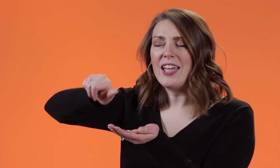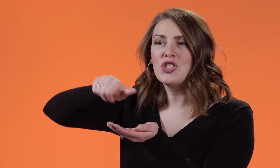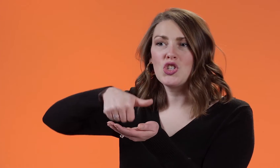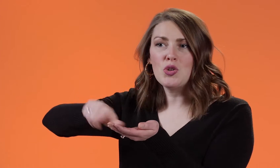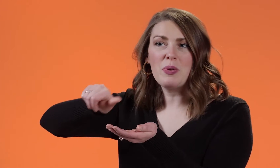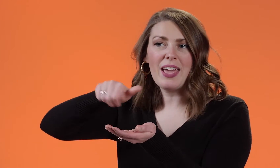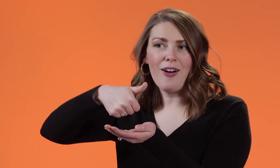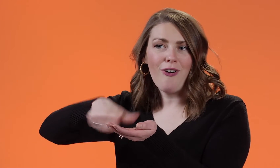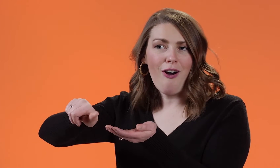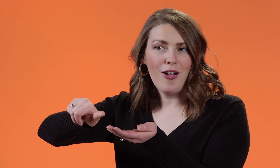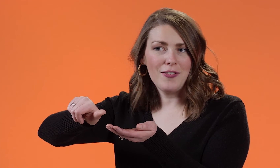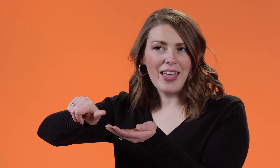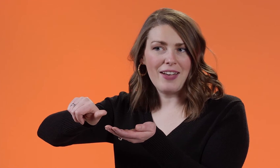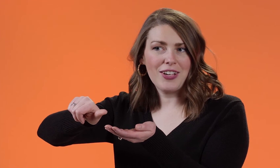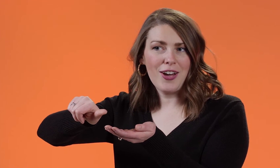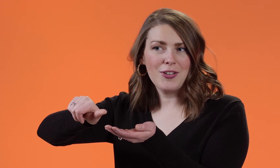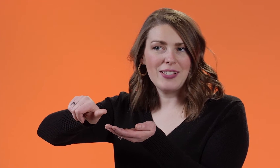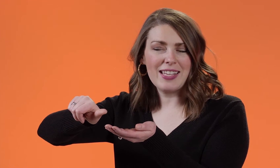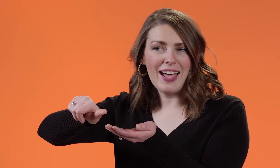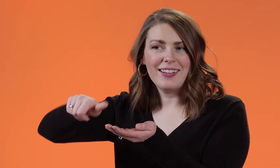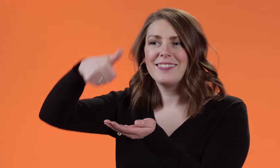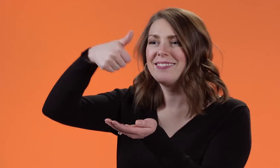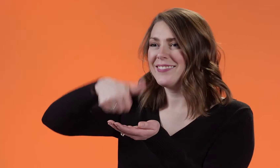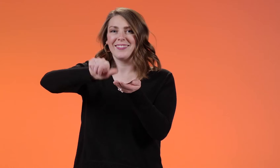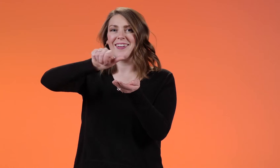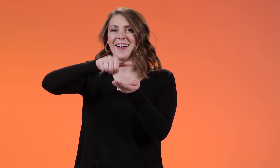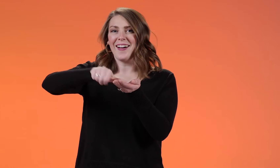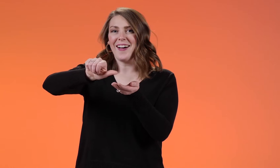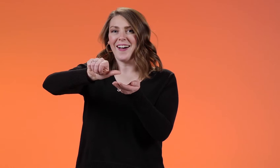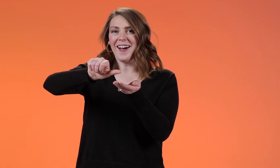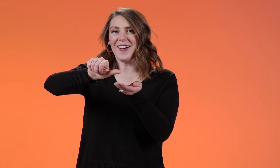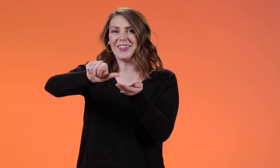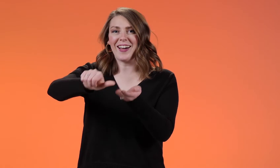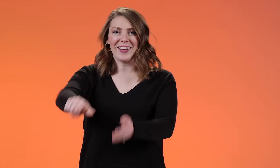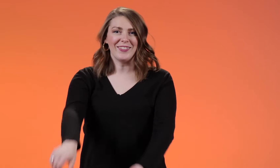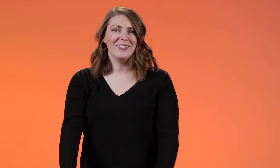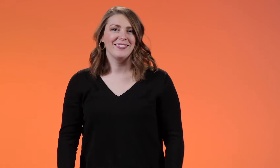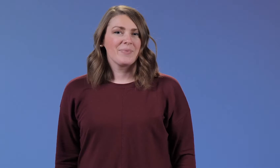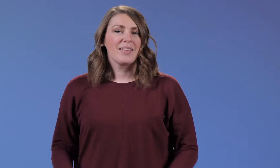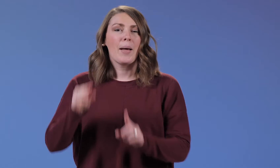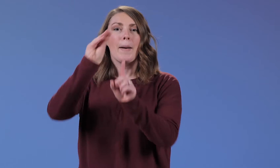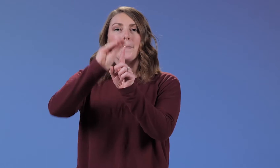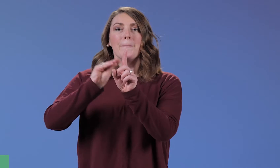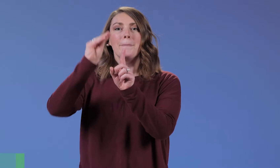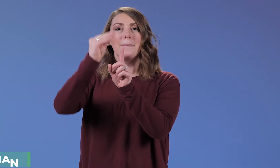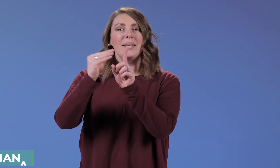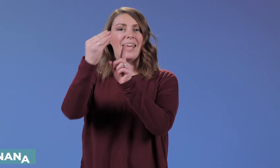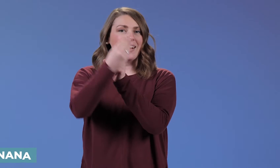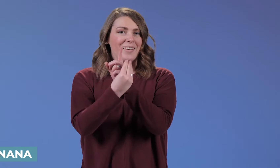and scooping out all of the avocado inside. AVOCADO BANANA